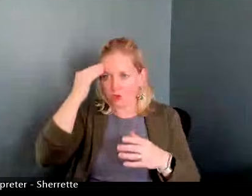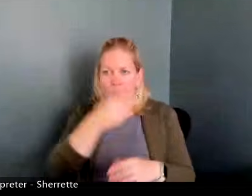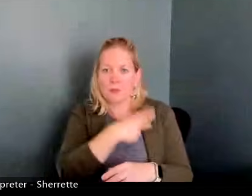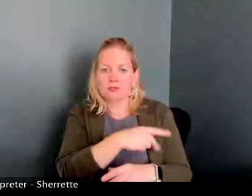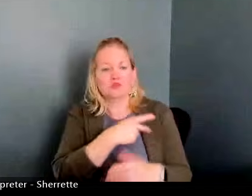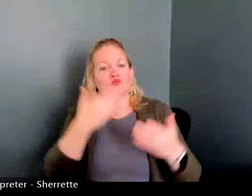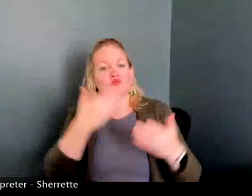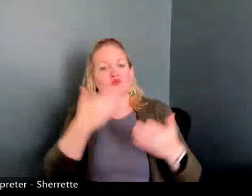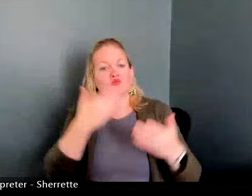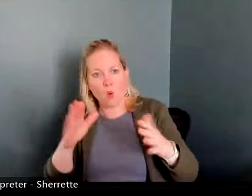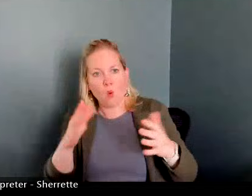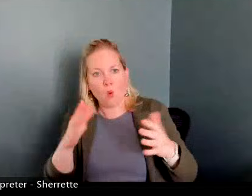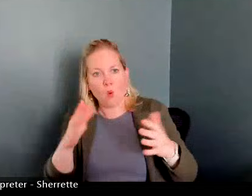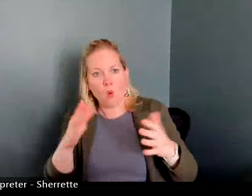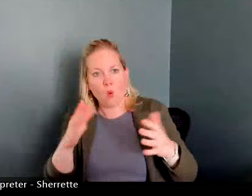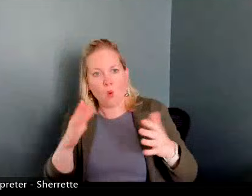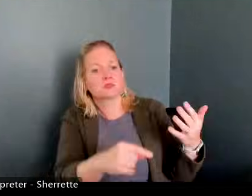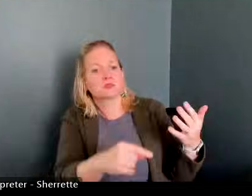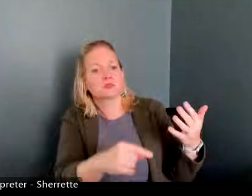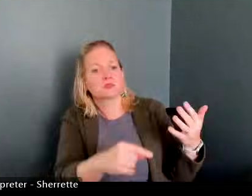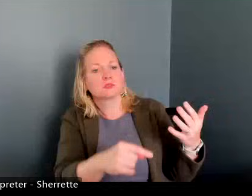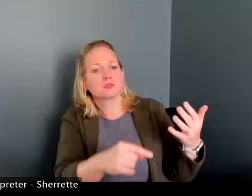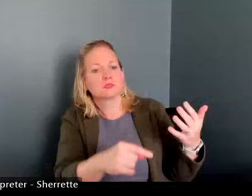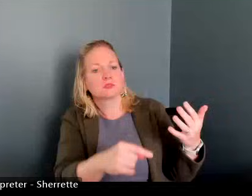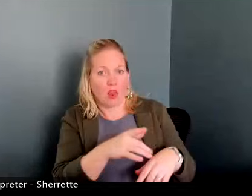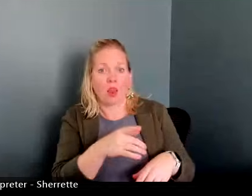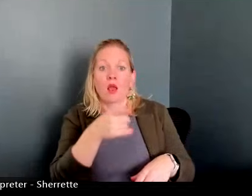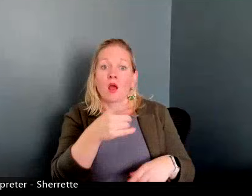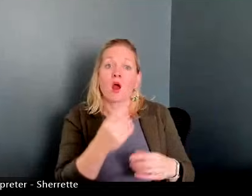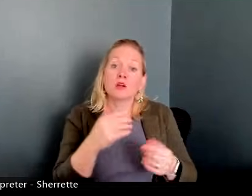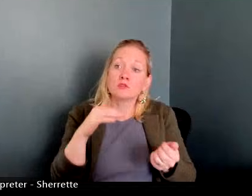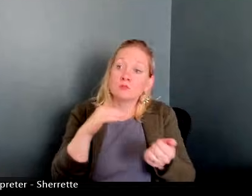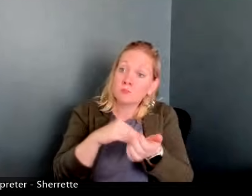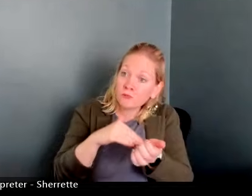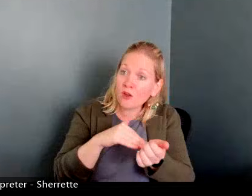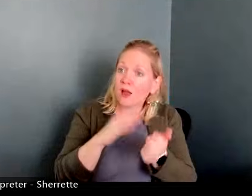that we know as providers or you know as experts in the field, and what is being,